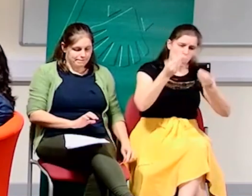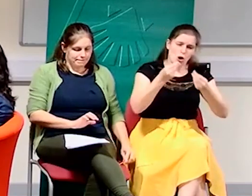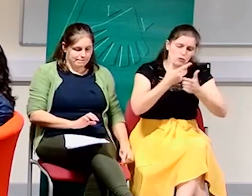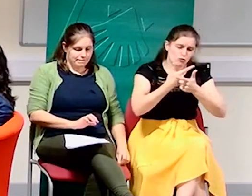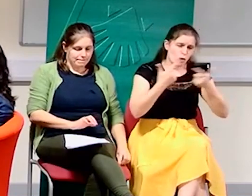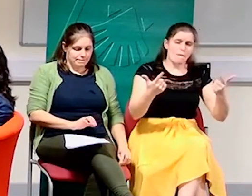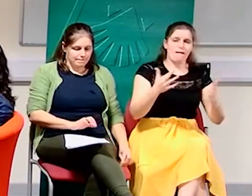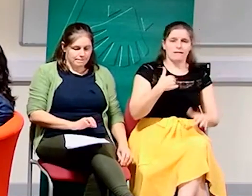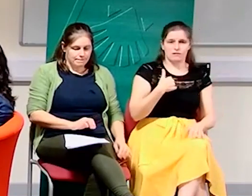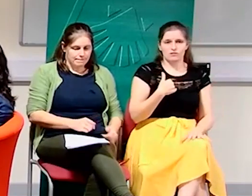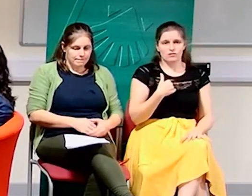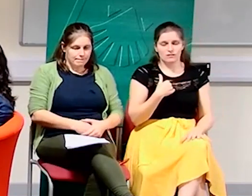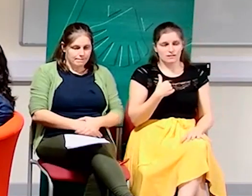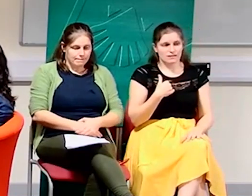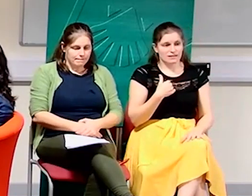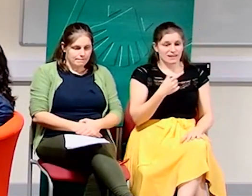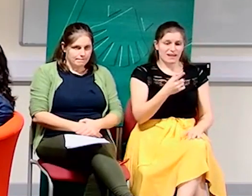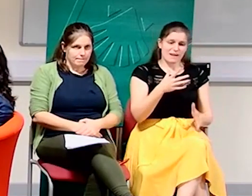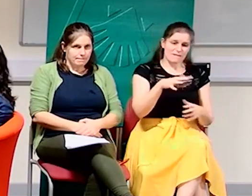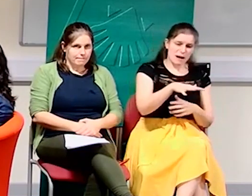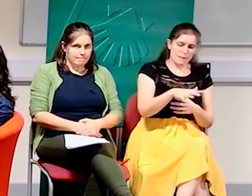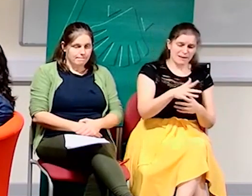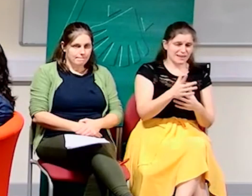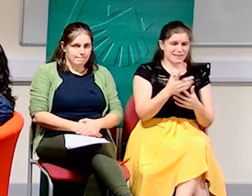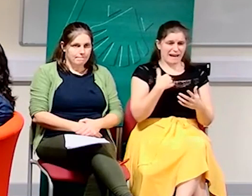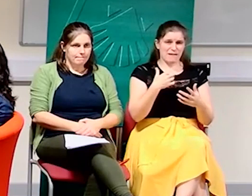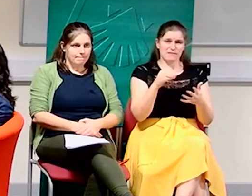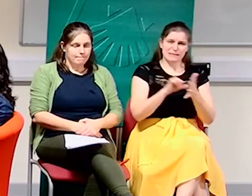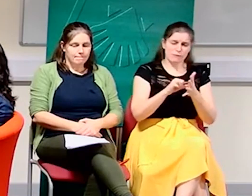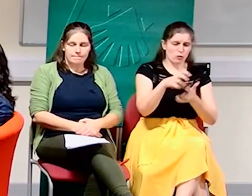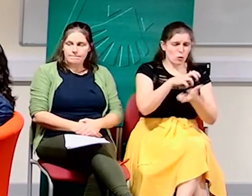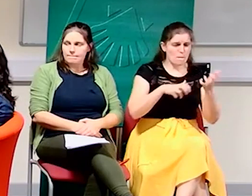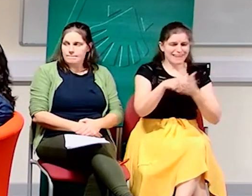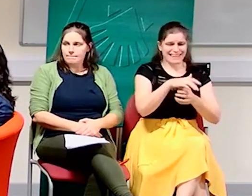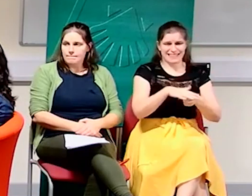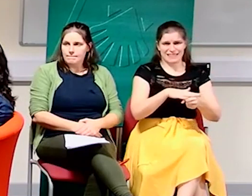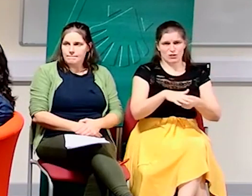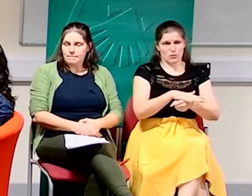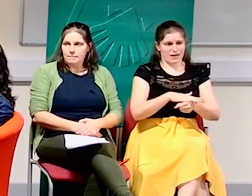work with families we facing really complex situations um and they can't do some of that